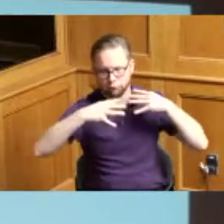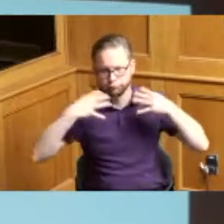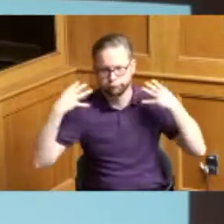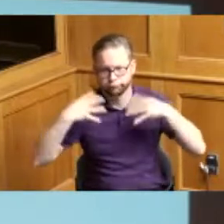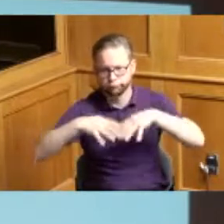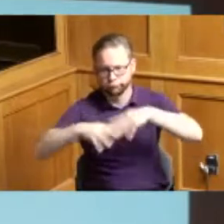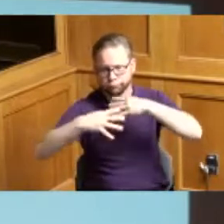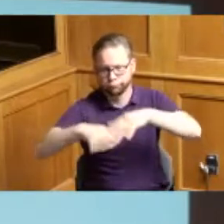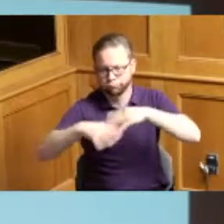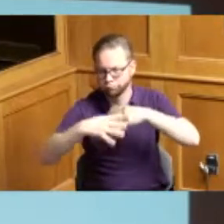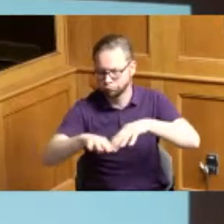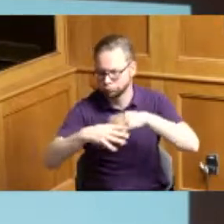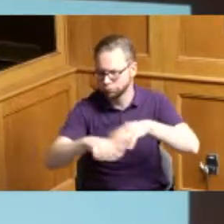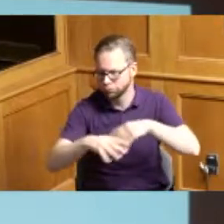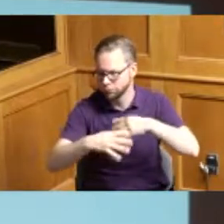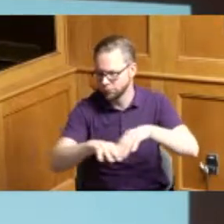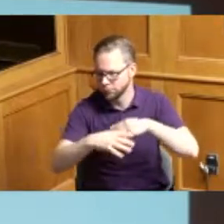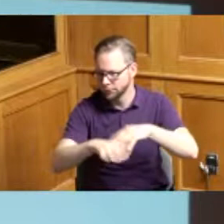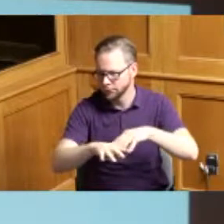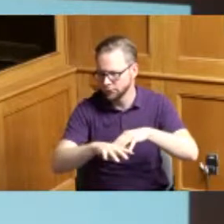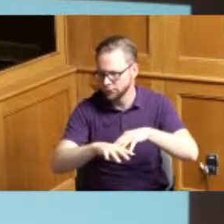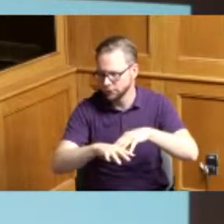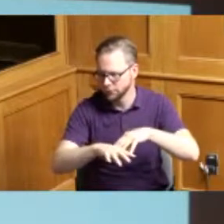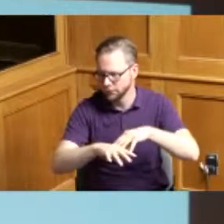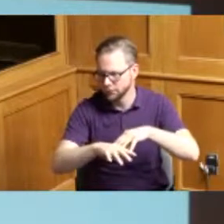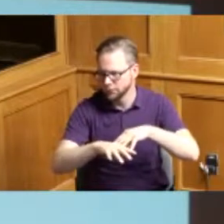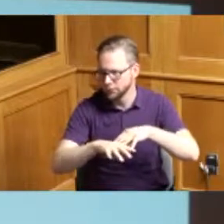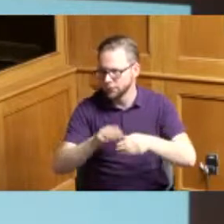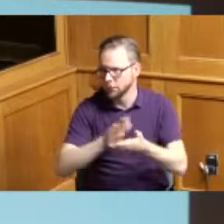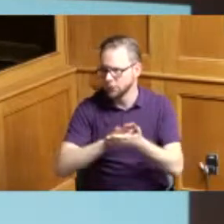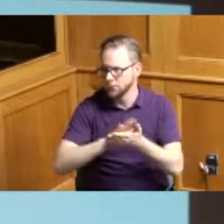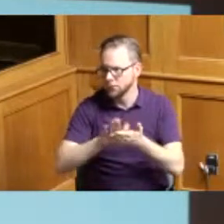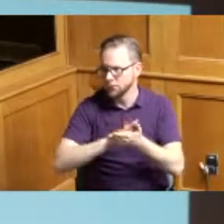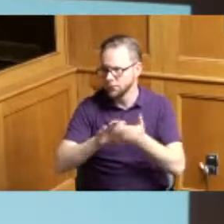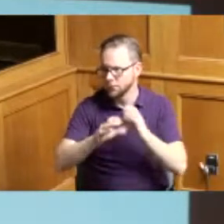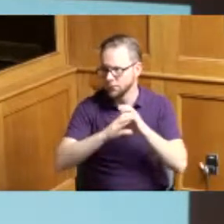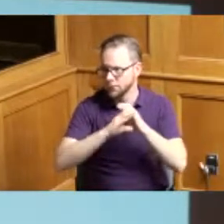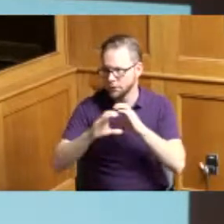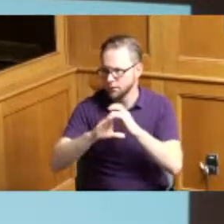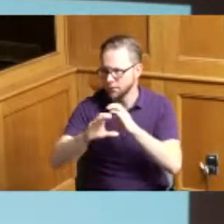the sanitary sewage flow flows through a separate pipe without storm water essentially coming into